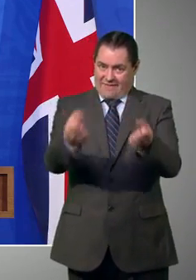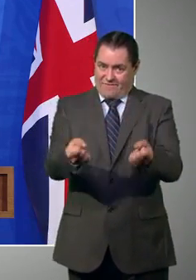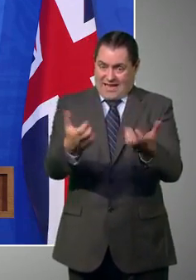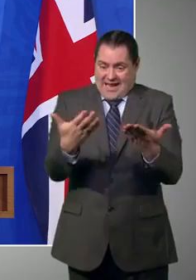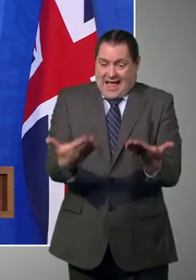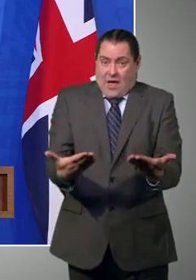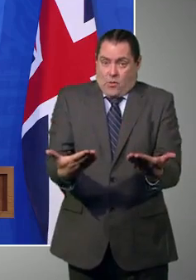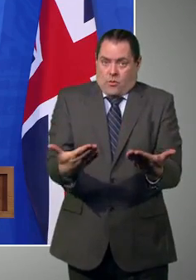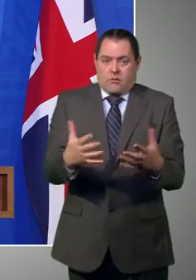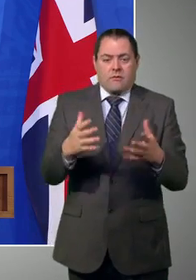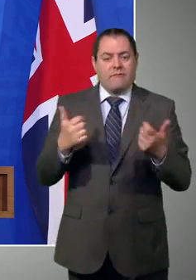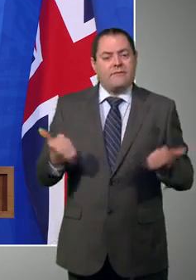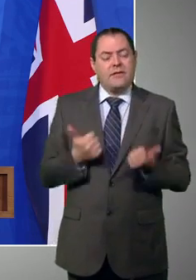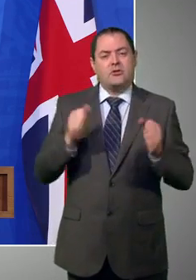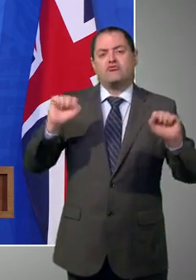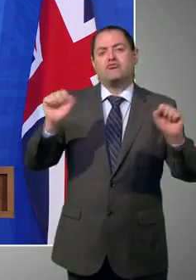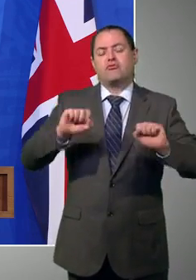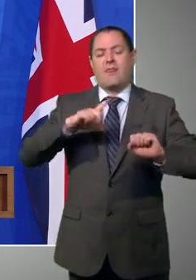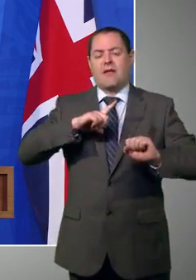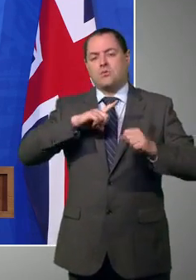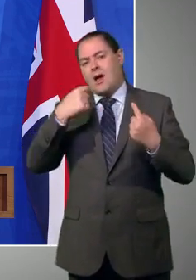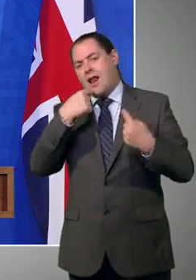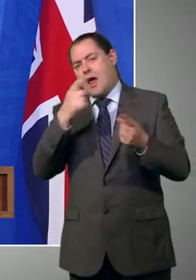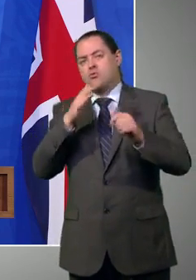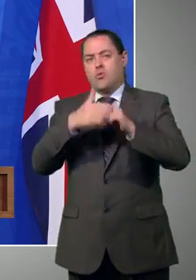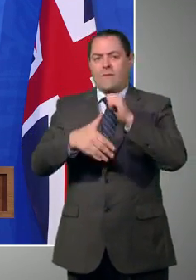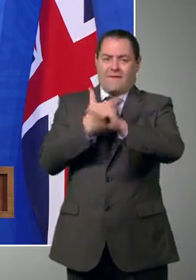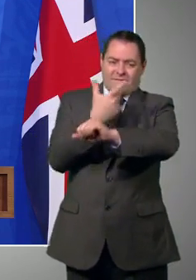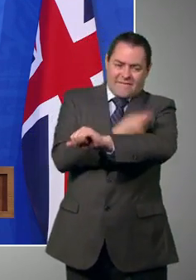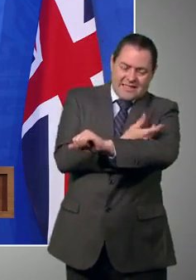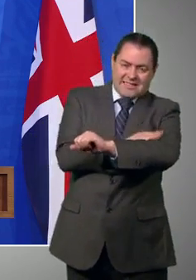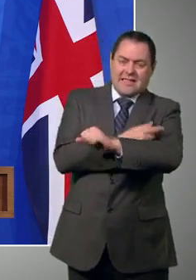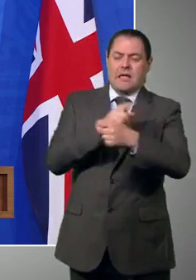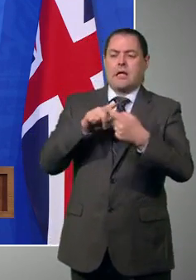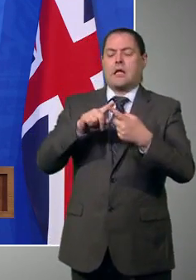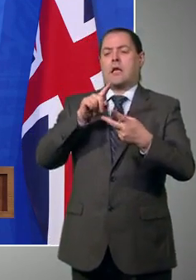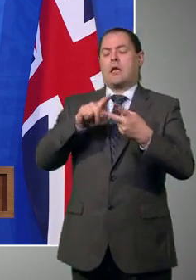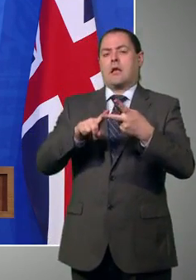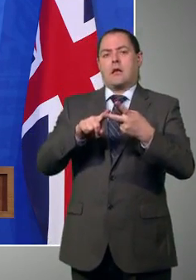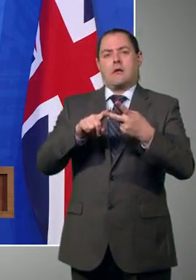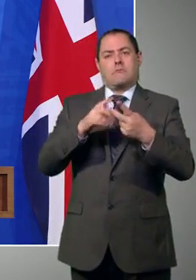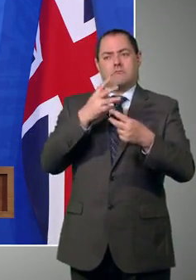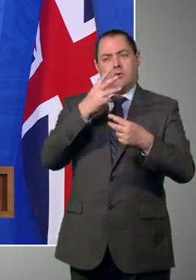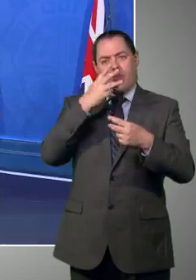announcements that we're making today on vaccination and the work that we're doing to try to